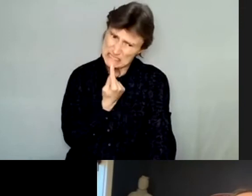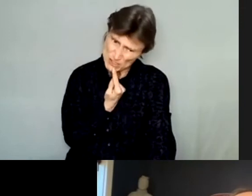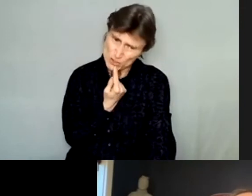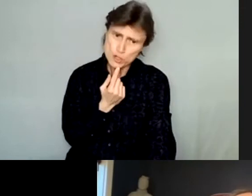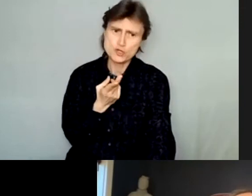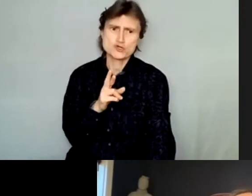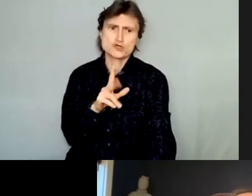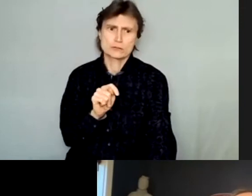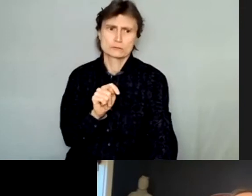artists.